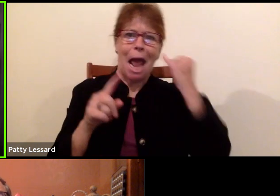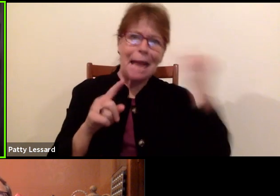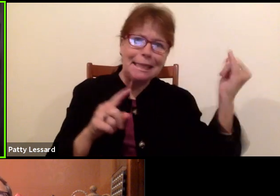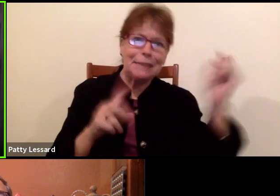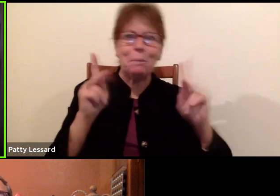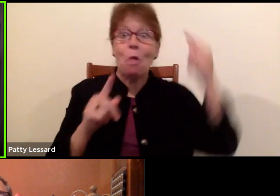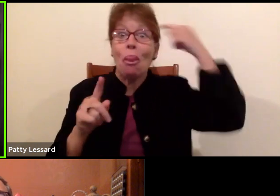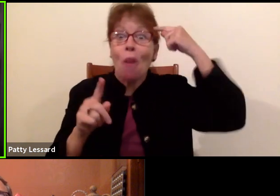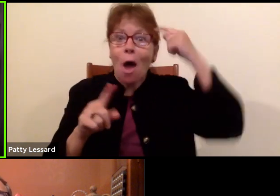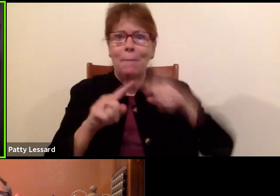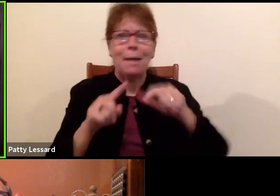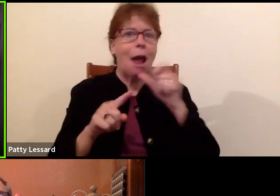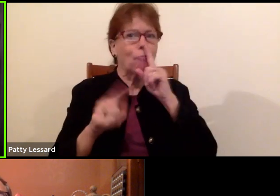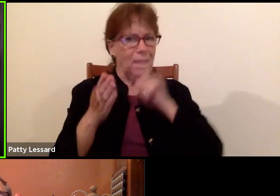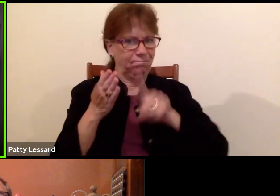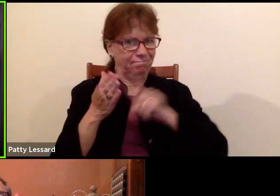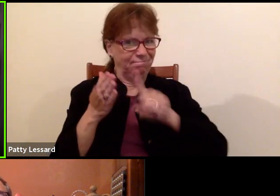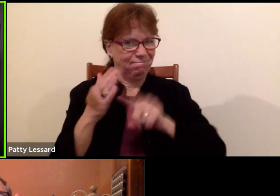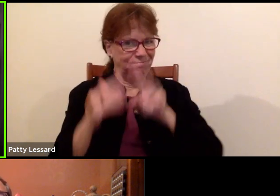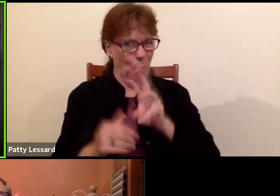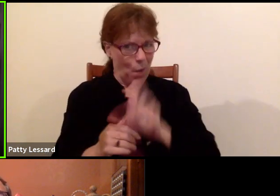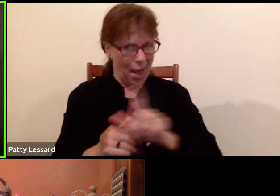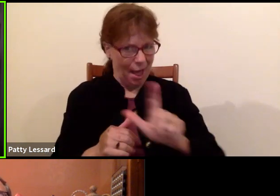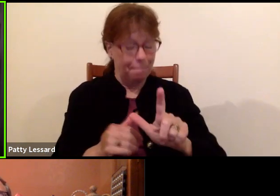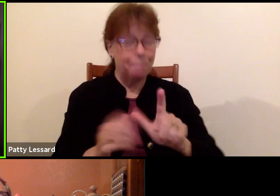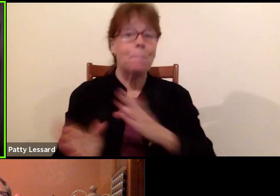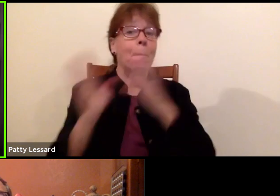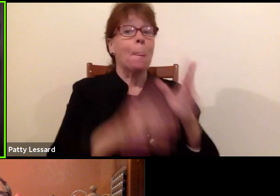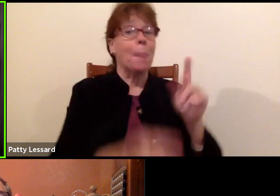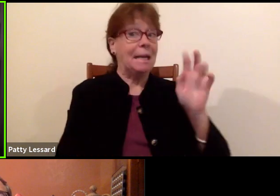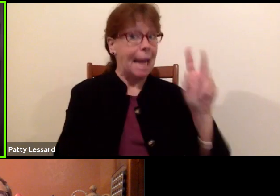a face shields, actually, those work the best for us.